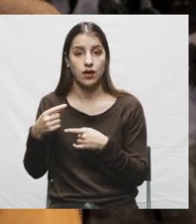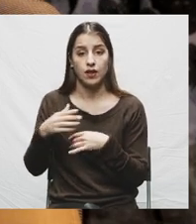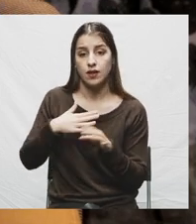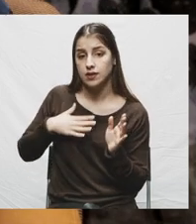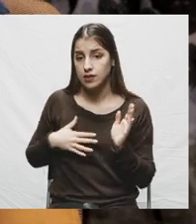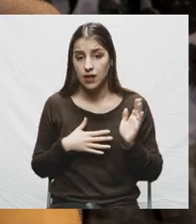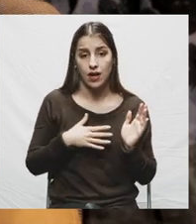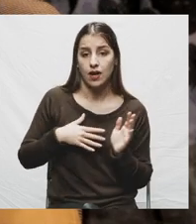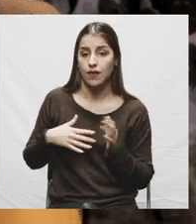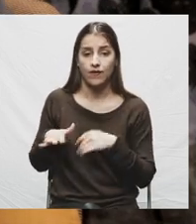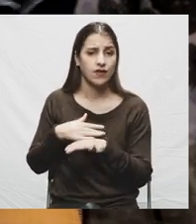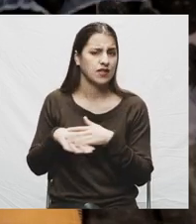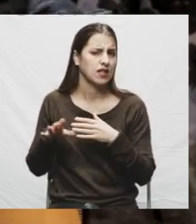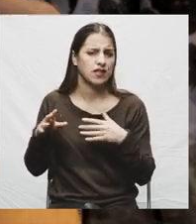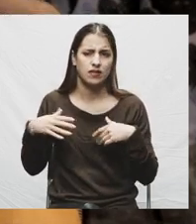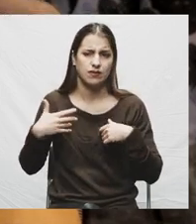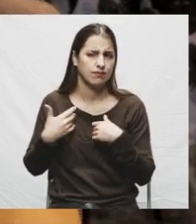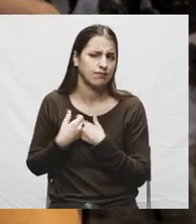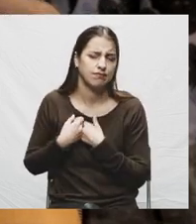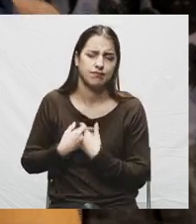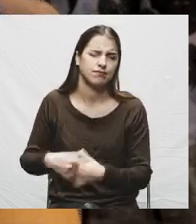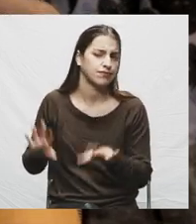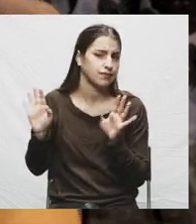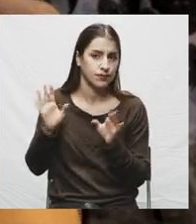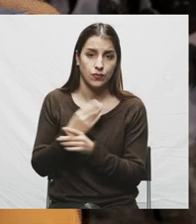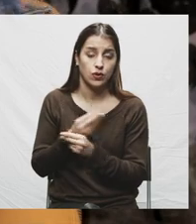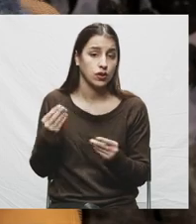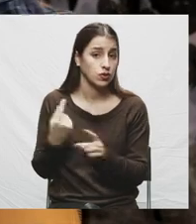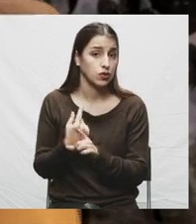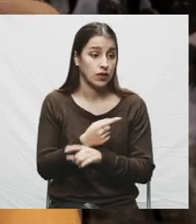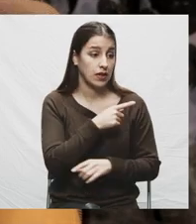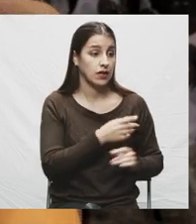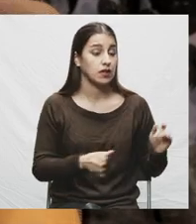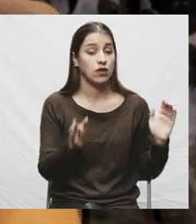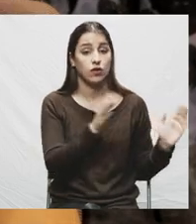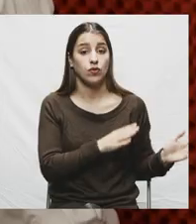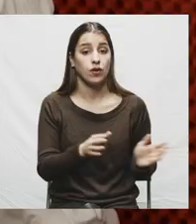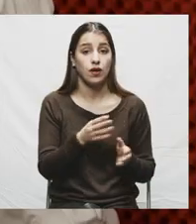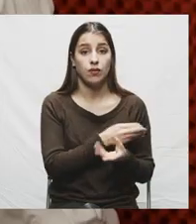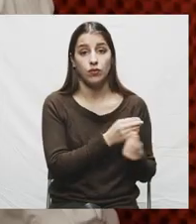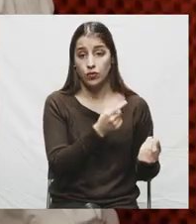She would make us dance with Eurythmics and with... Pop Music! — Yes, that at the time, was very unusual.